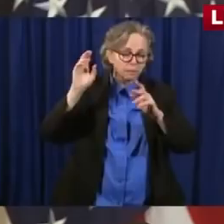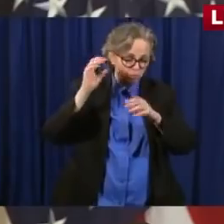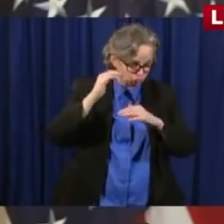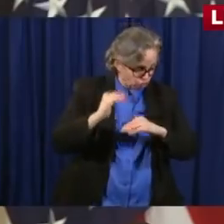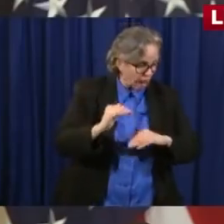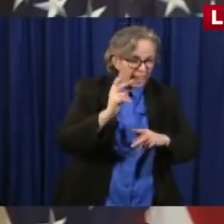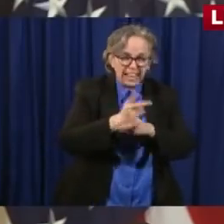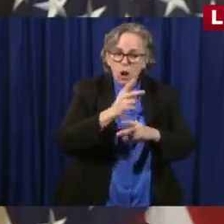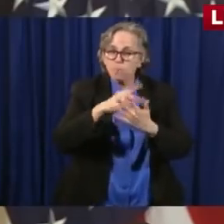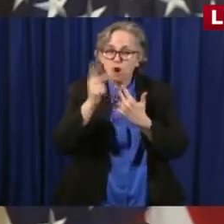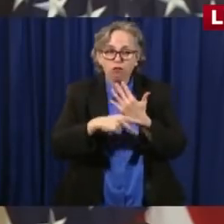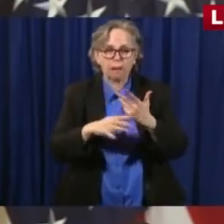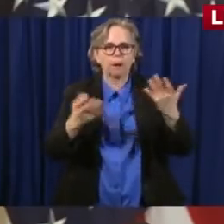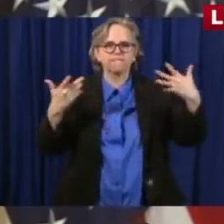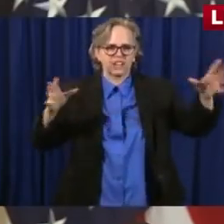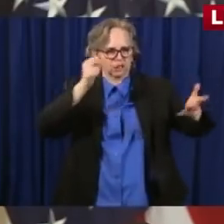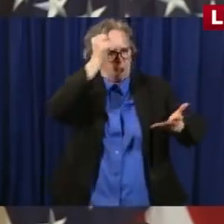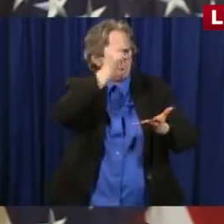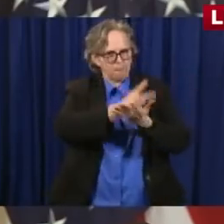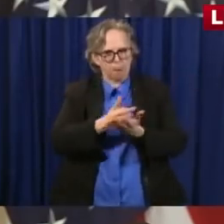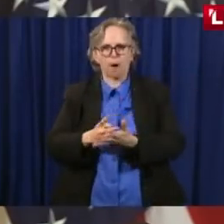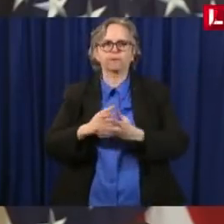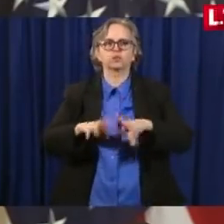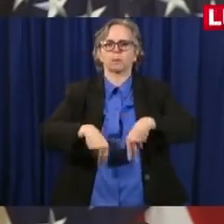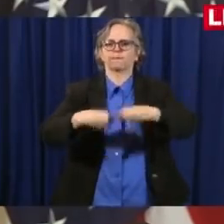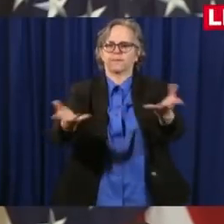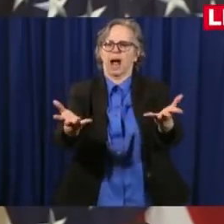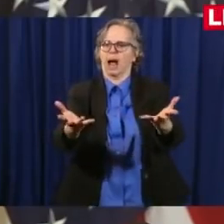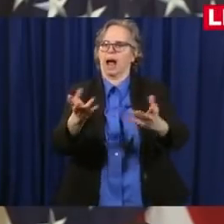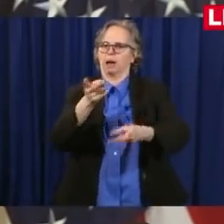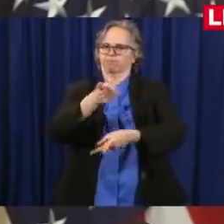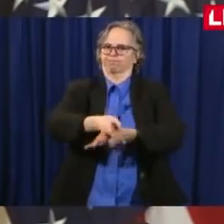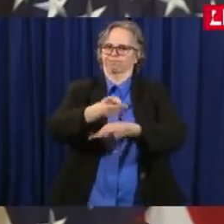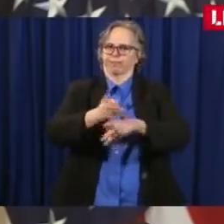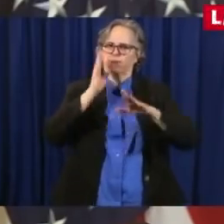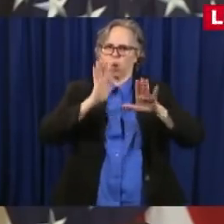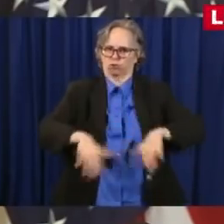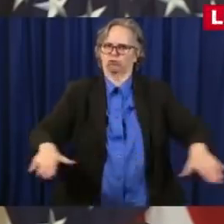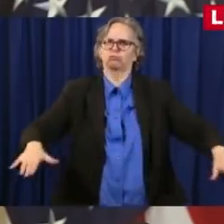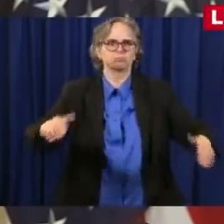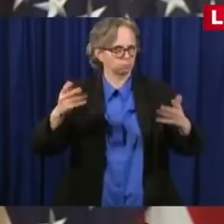MORE THAN 2200 PROGRAMS HAVE BEEN APPROVED TO WORK.